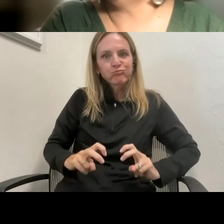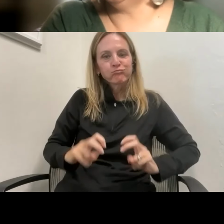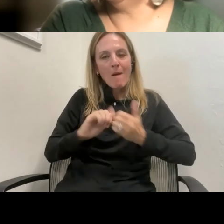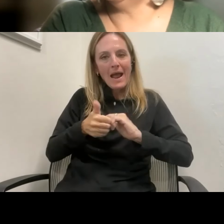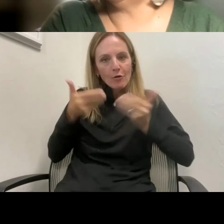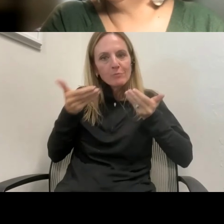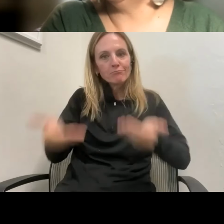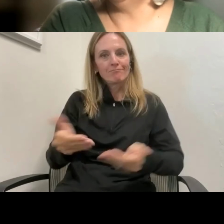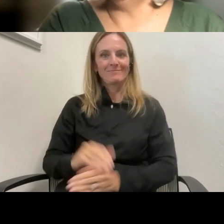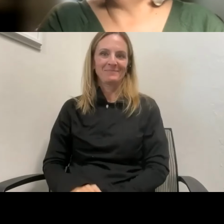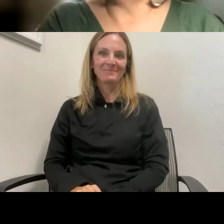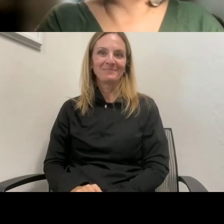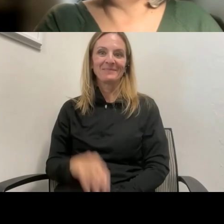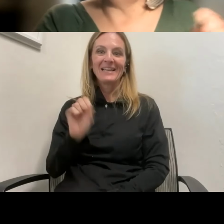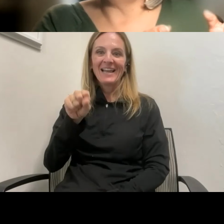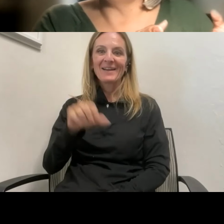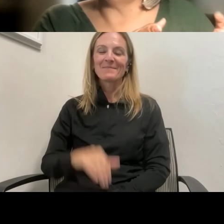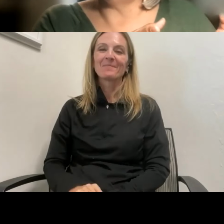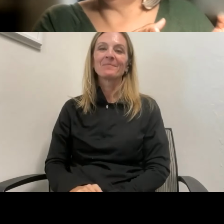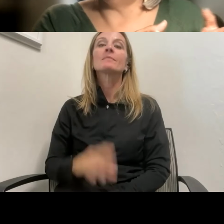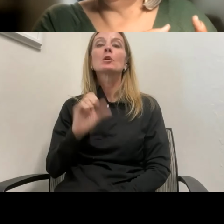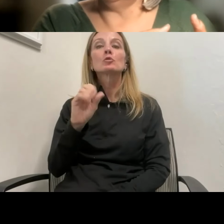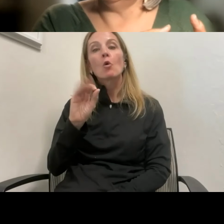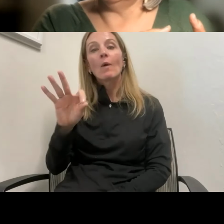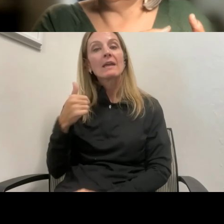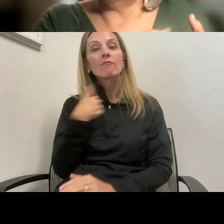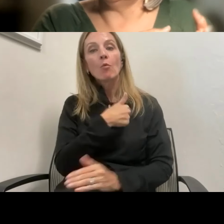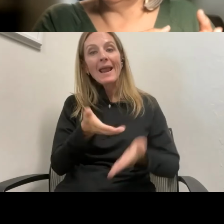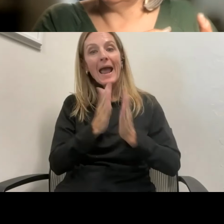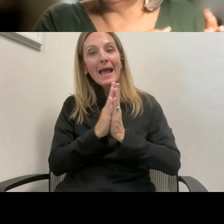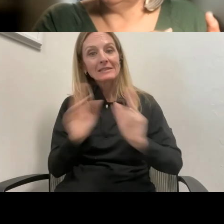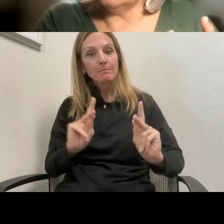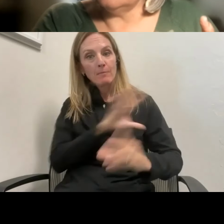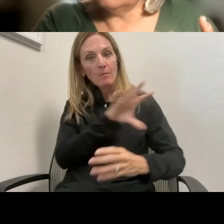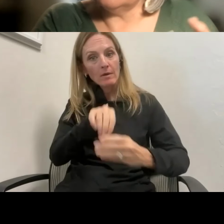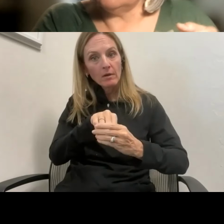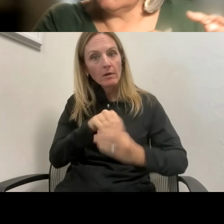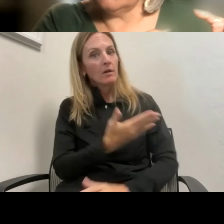Yeah so if we ask people to take part and give us their wishes and dreams and we figured out